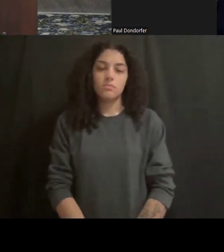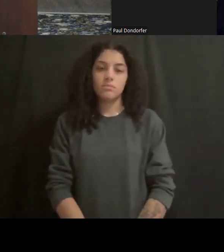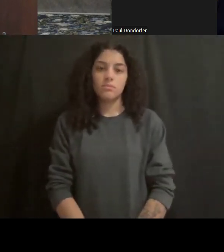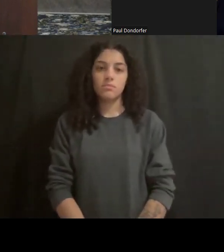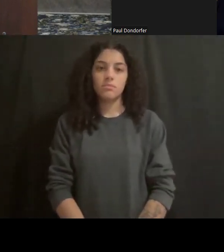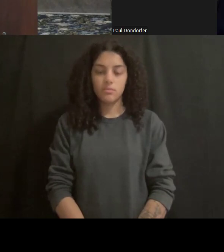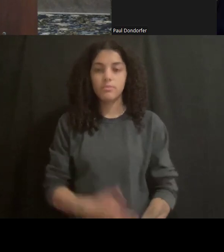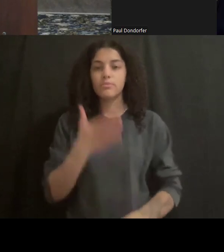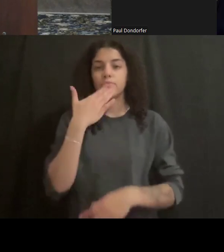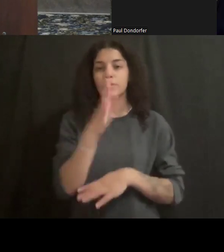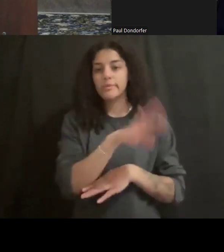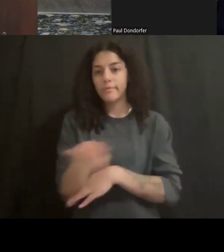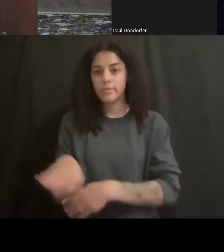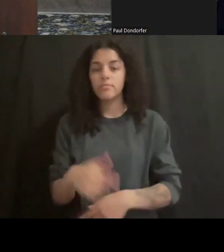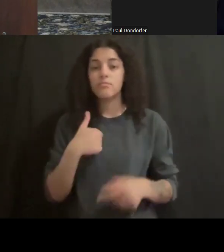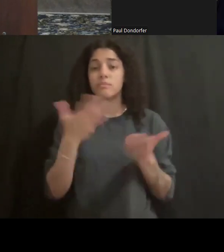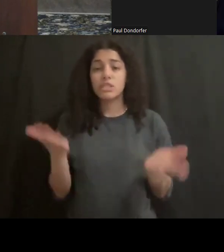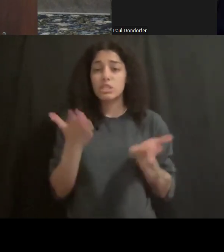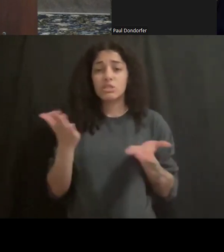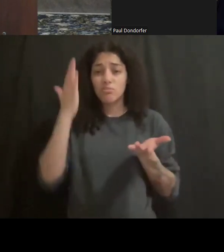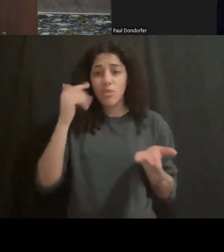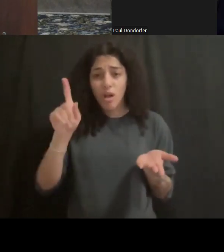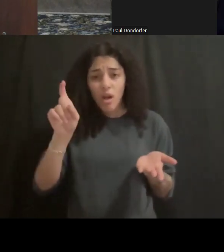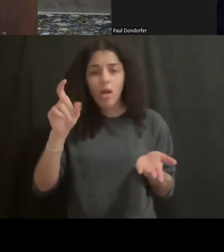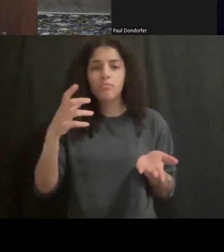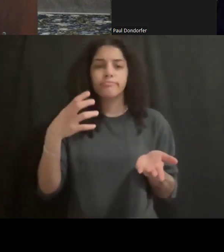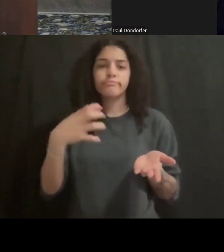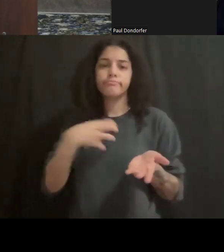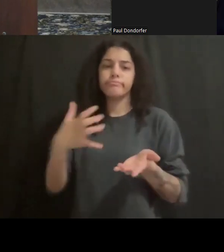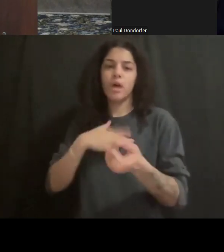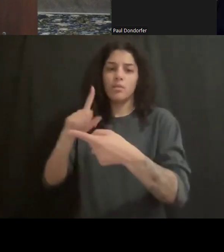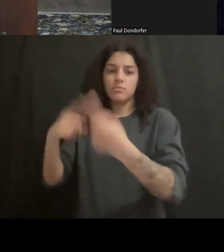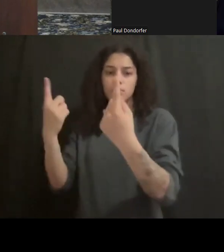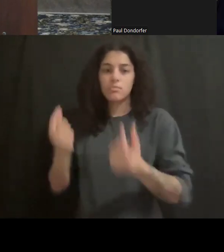Good evening I'm here tonight to voice my opposition to this expenditure of $3 million for